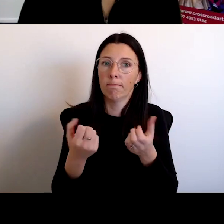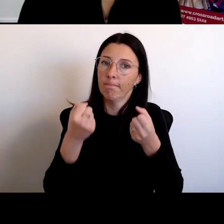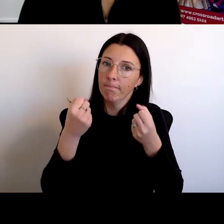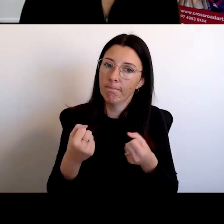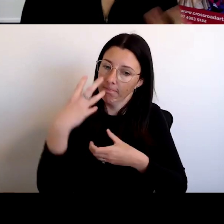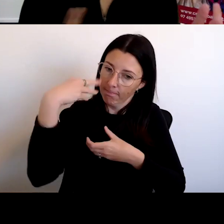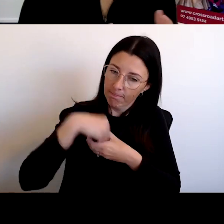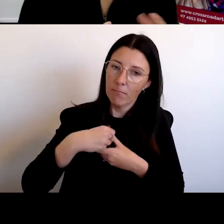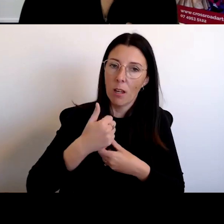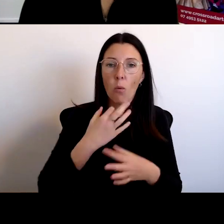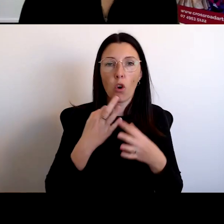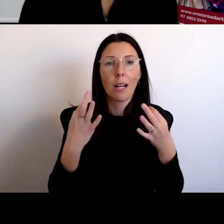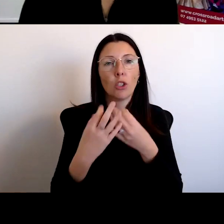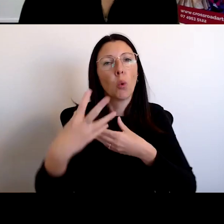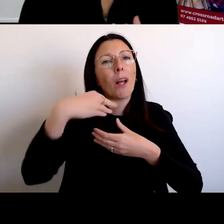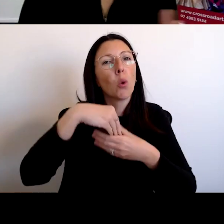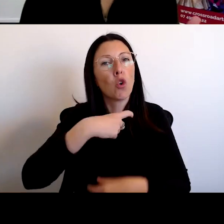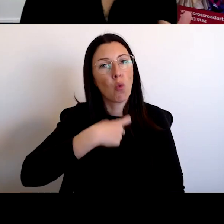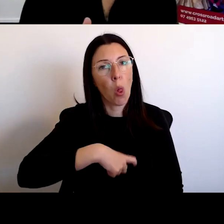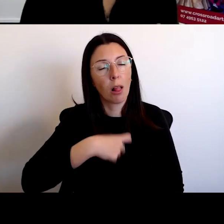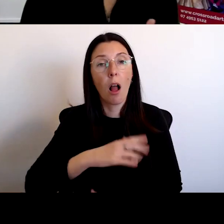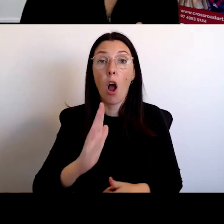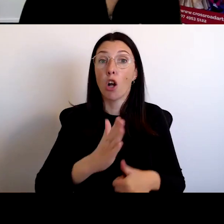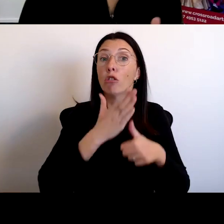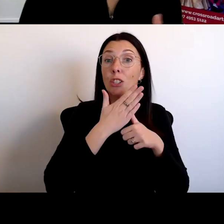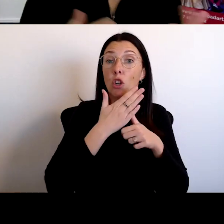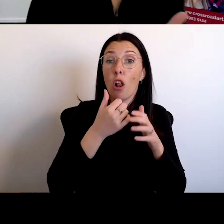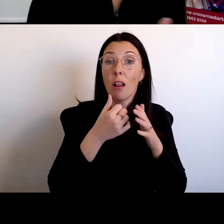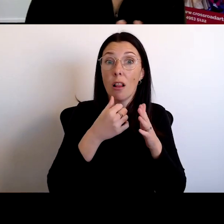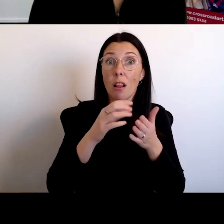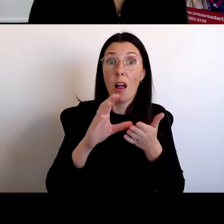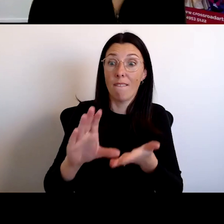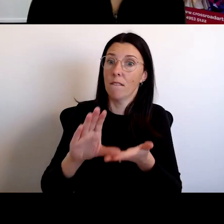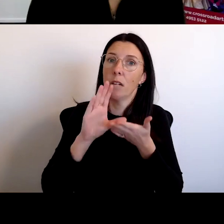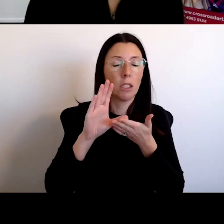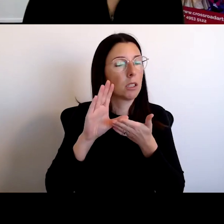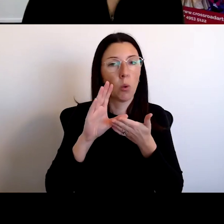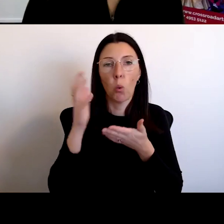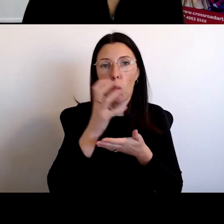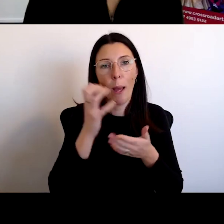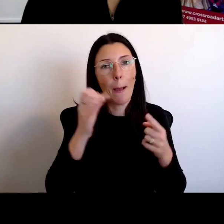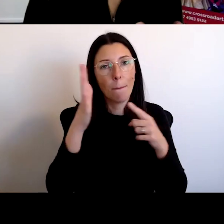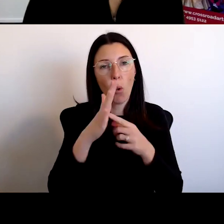so the original funding was quite critical in helping us continue this and making sure